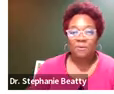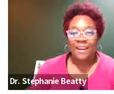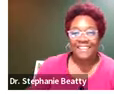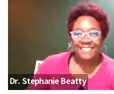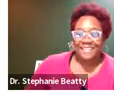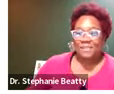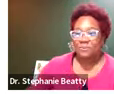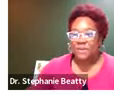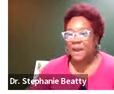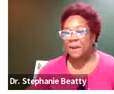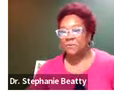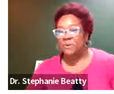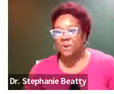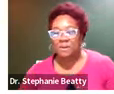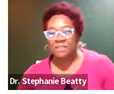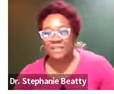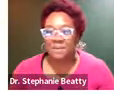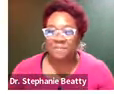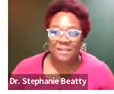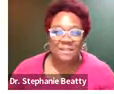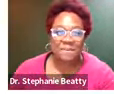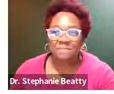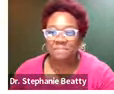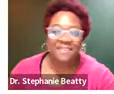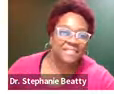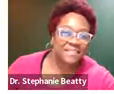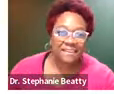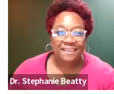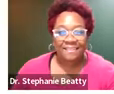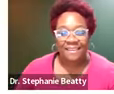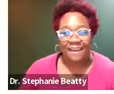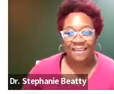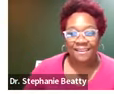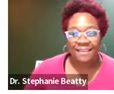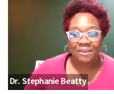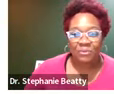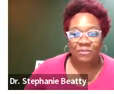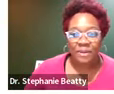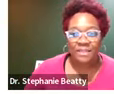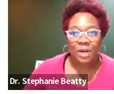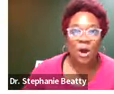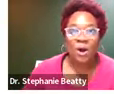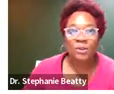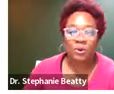All right, so now we wanna debunk some of the myths that we've been taught